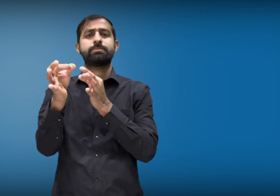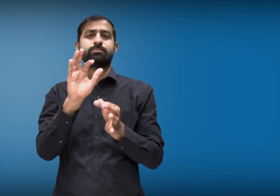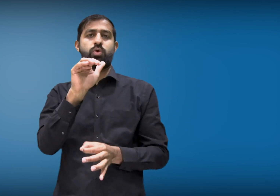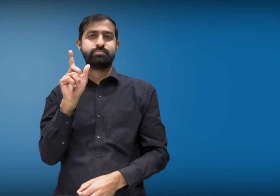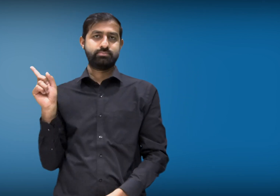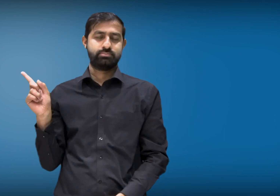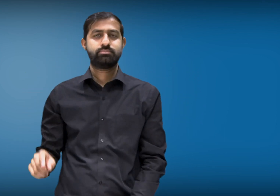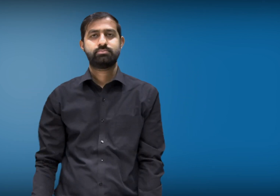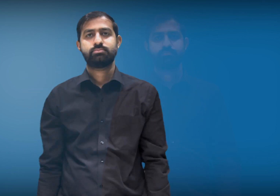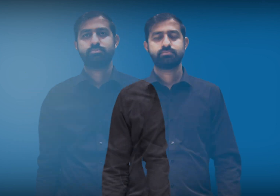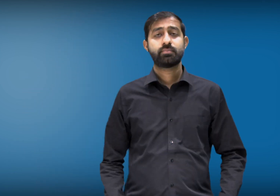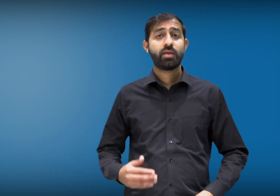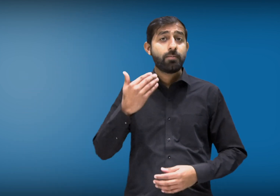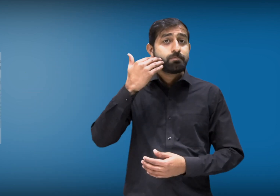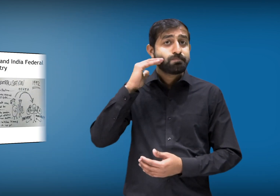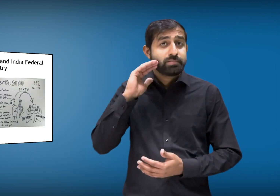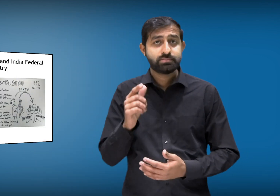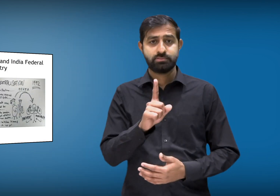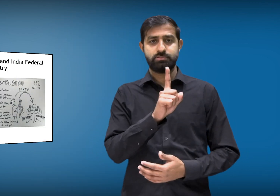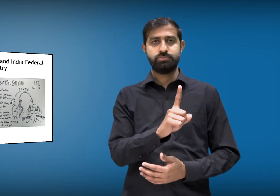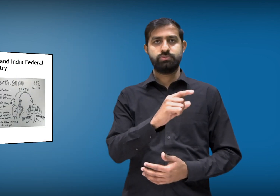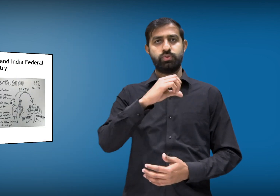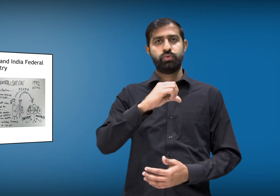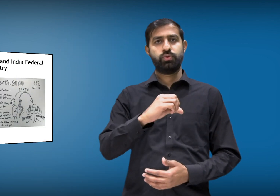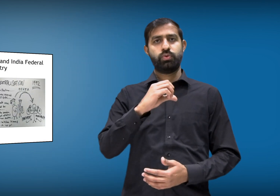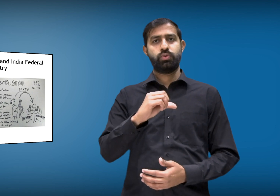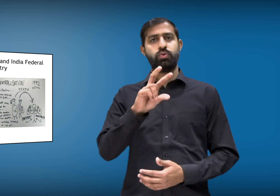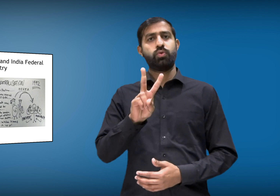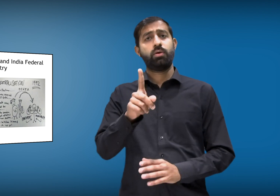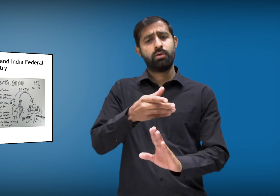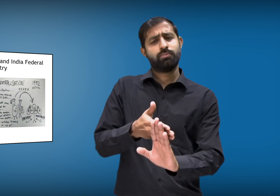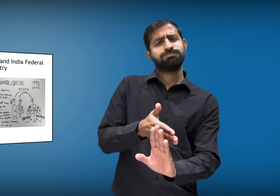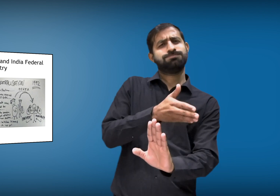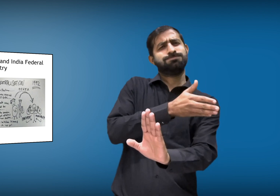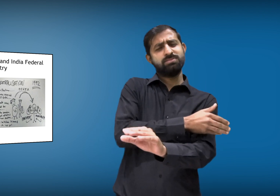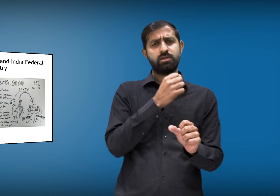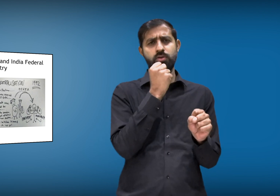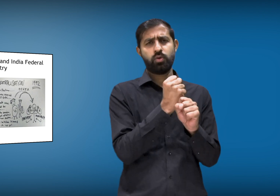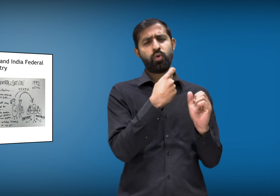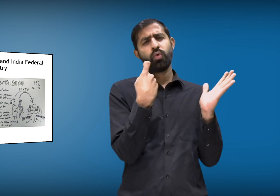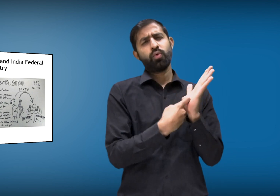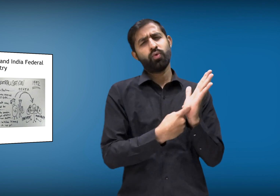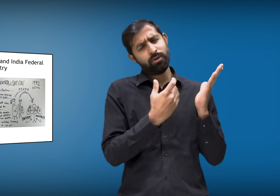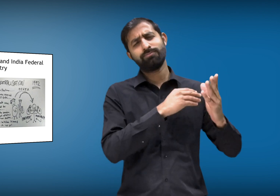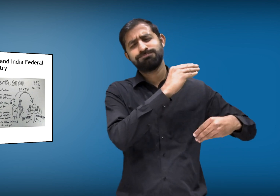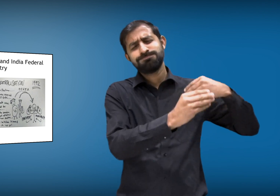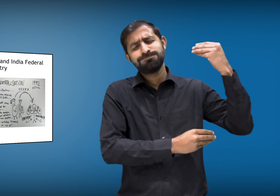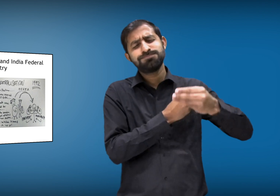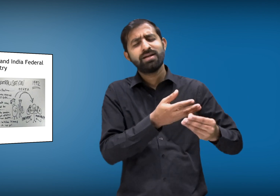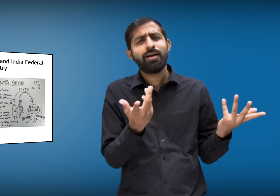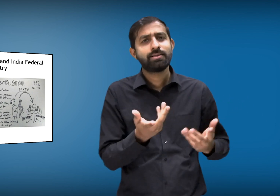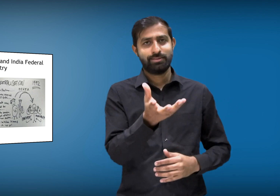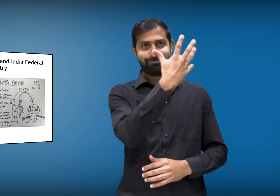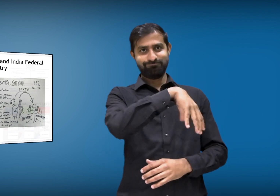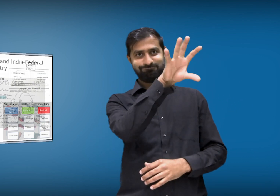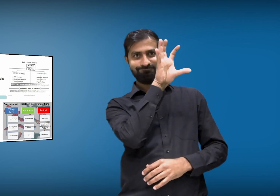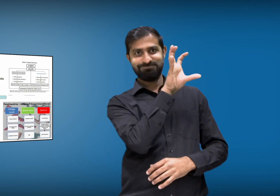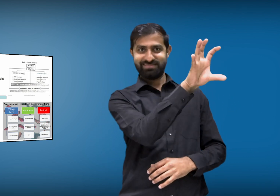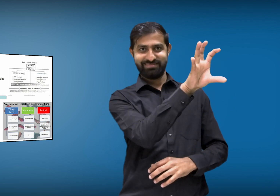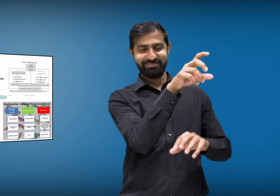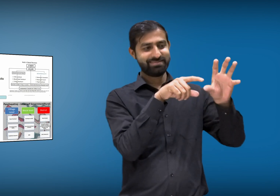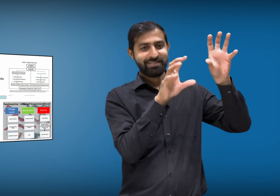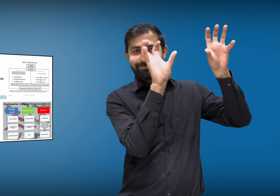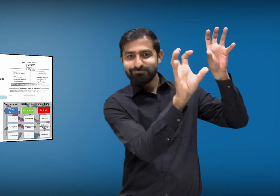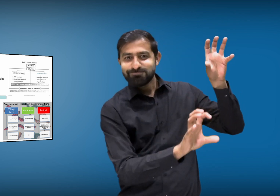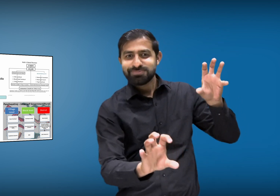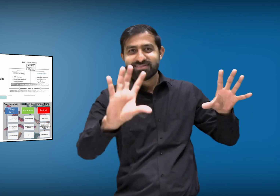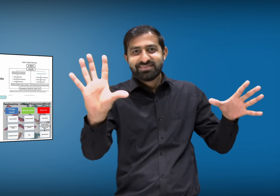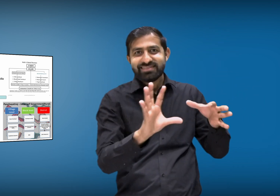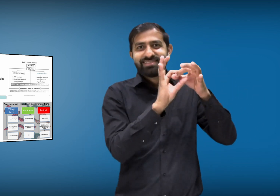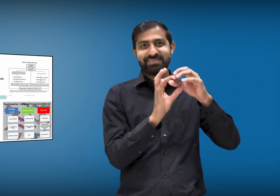decentralization. Before 1992 we had the Central and the State government - a